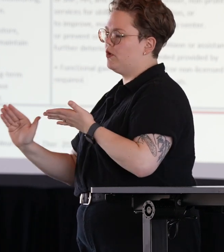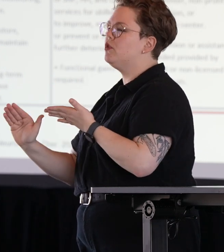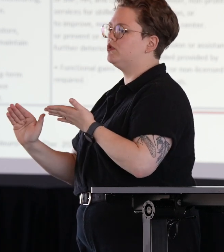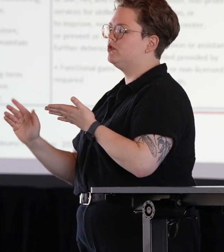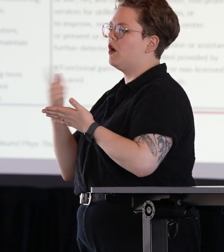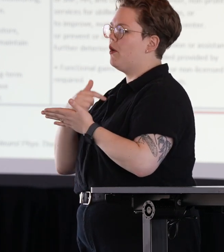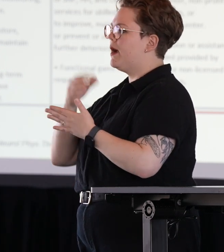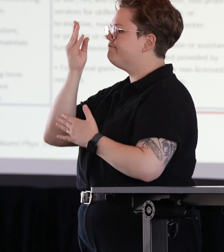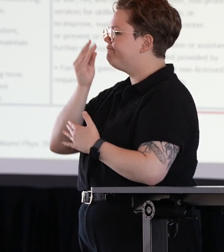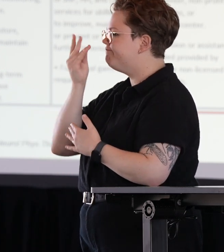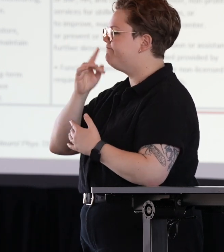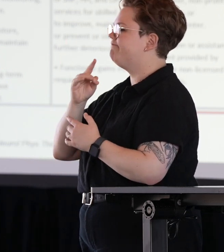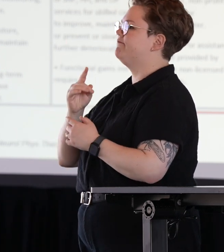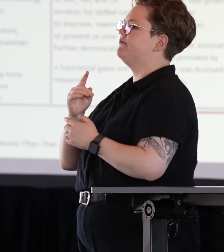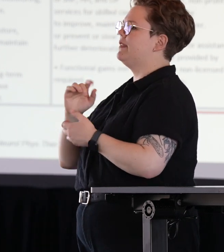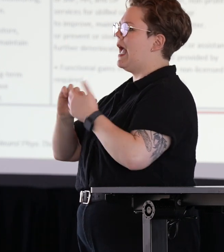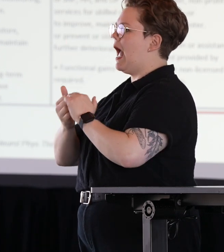beginning with the end. In mind, where do we want to go? And